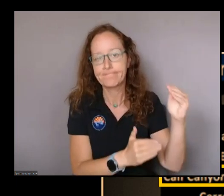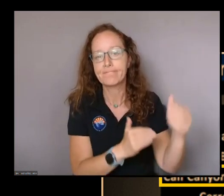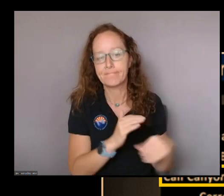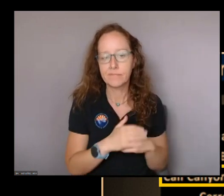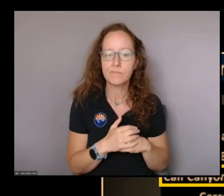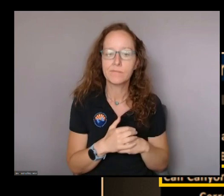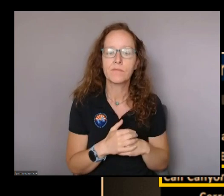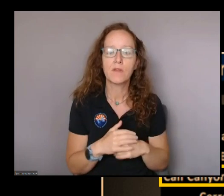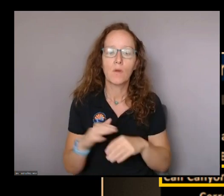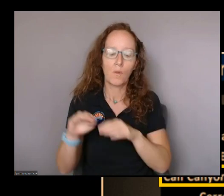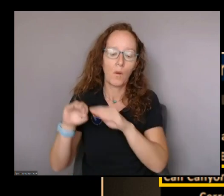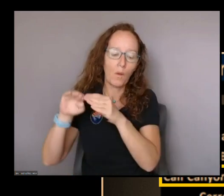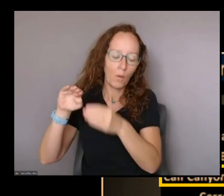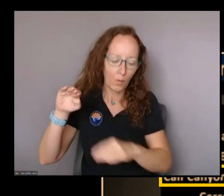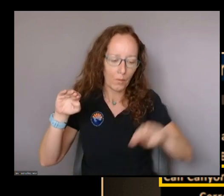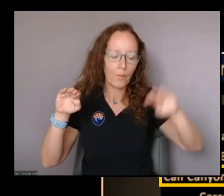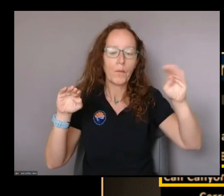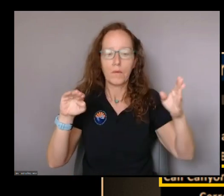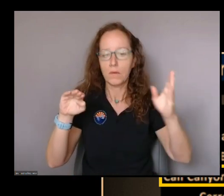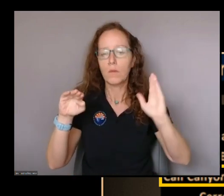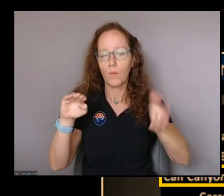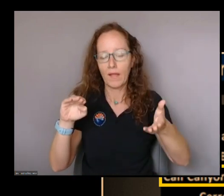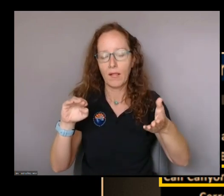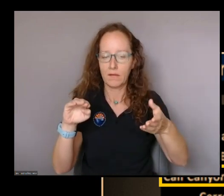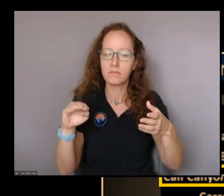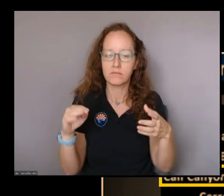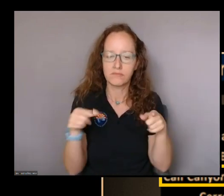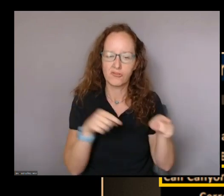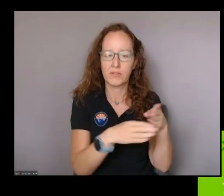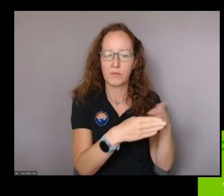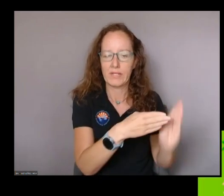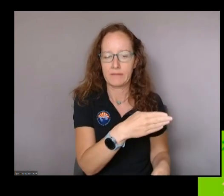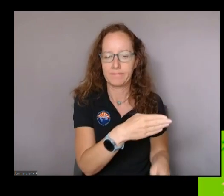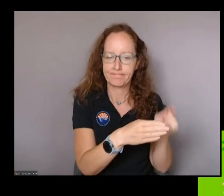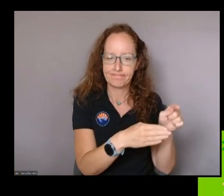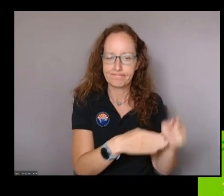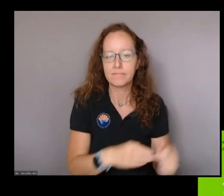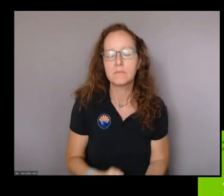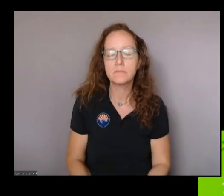ramp right back up over the weekend. And next slide. So this